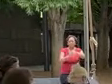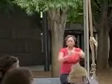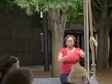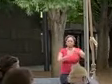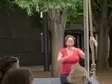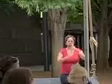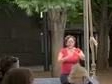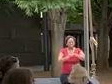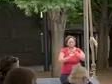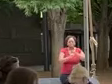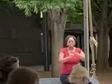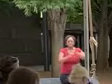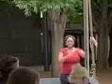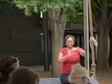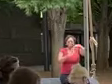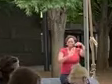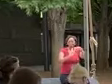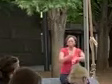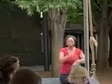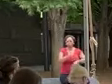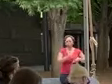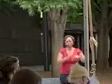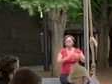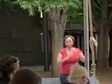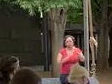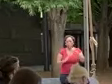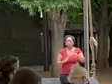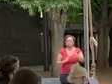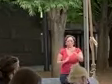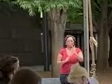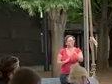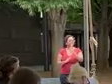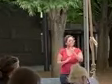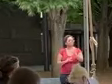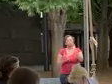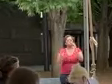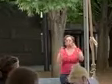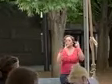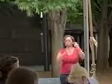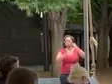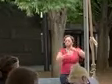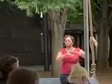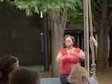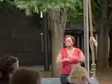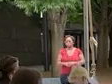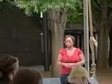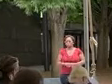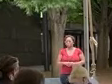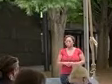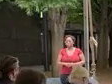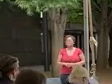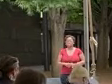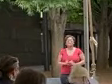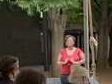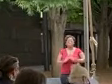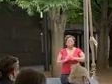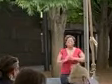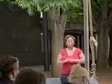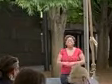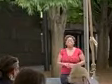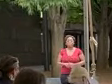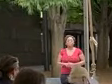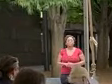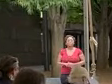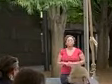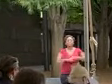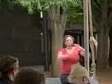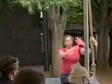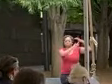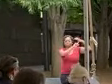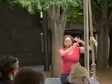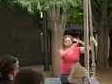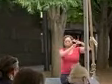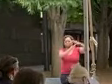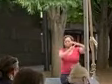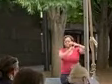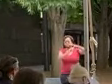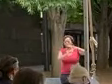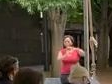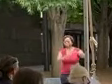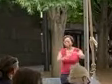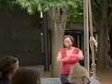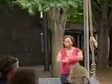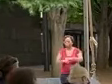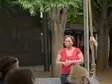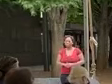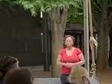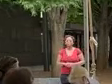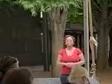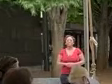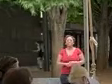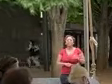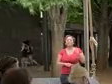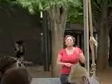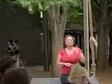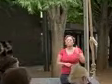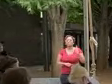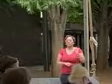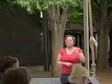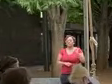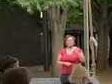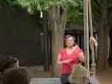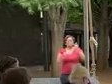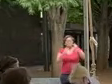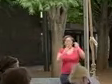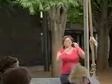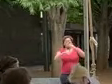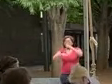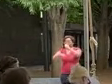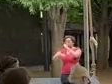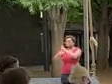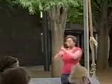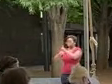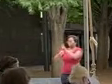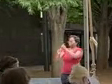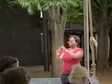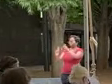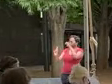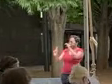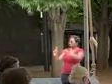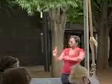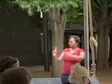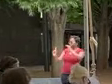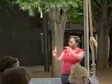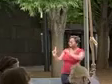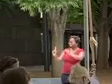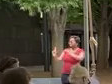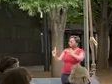to the FDR Memorial by ensuring that the Memorial depicted President Roosevelt in a wheelchair.